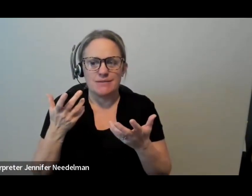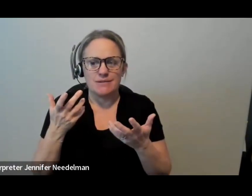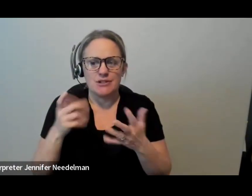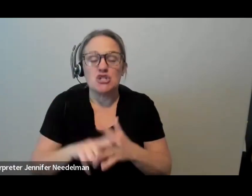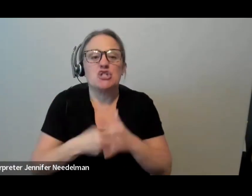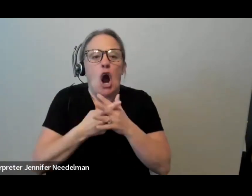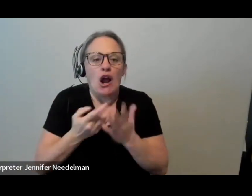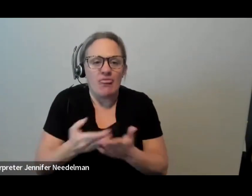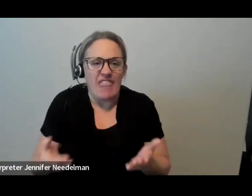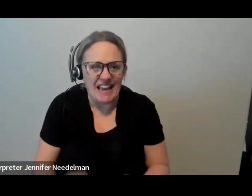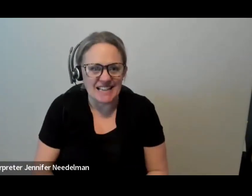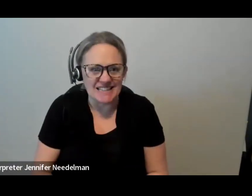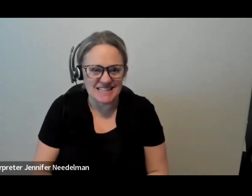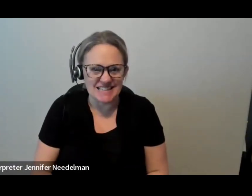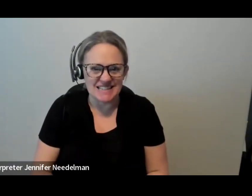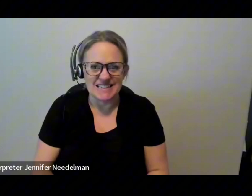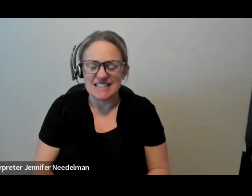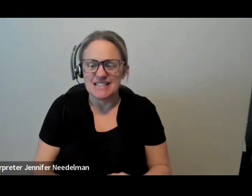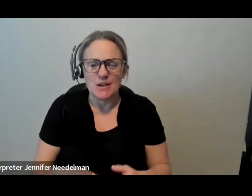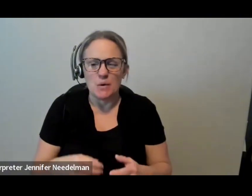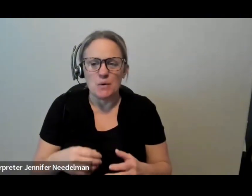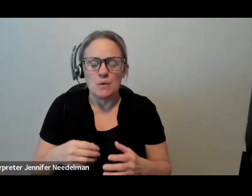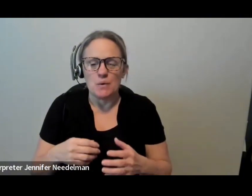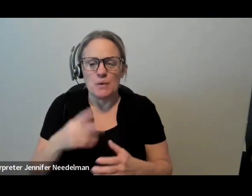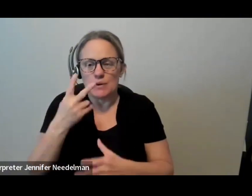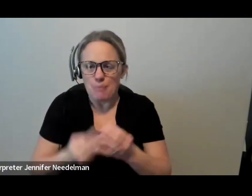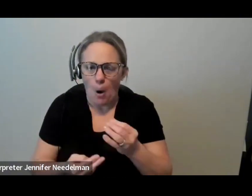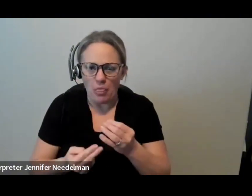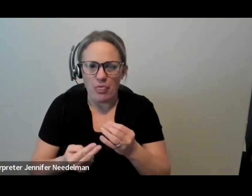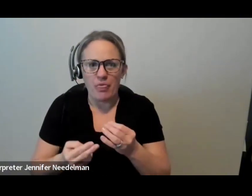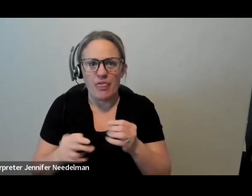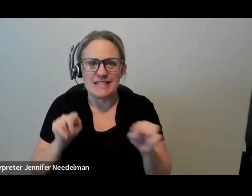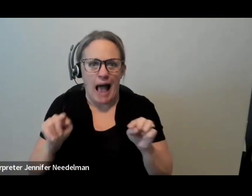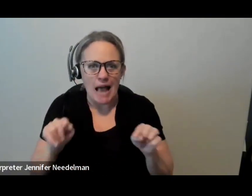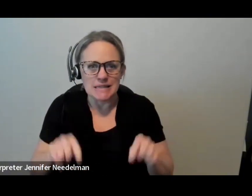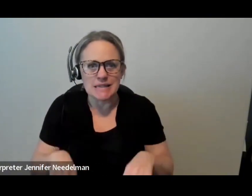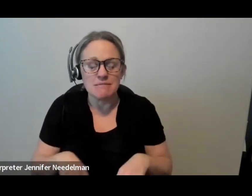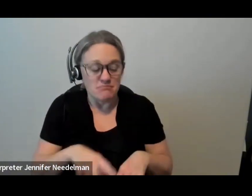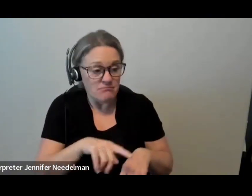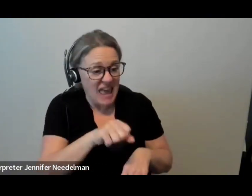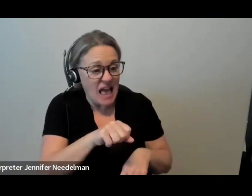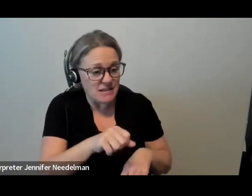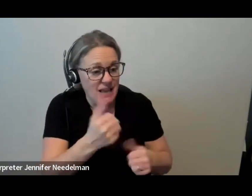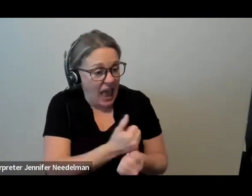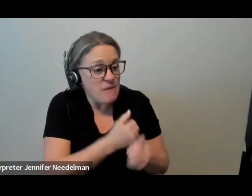And so I think there's both sides to this coin. There's the, it is everyone's responsibility in that